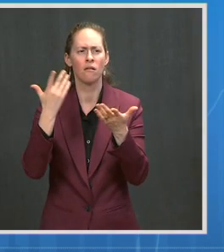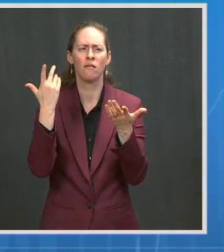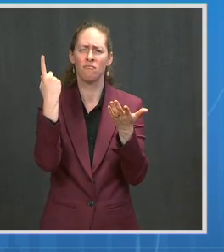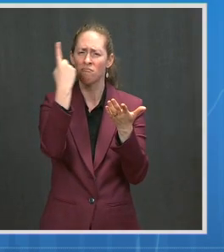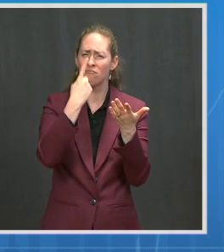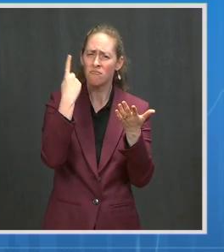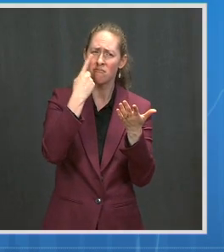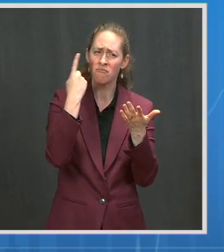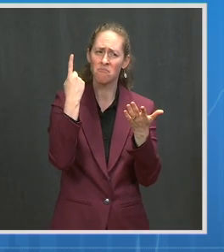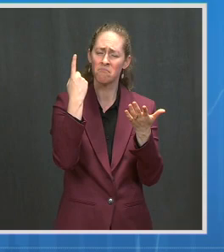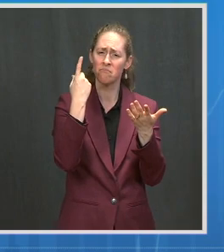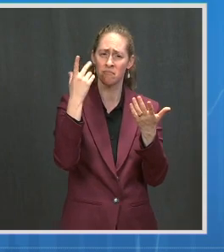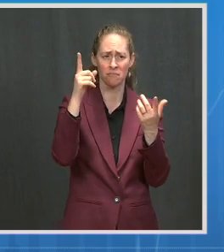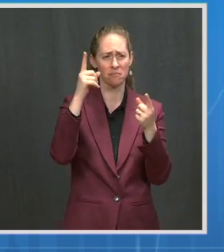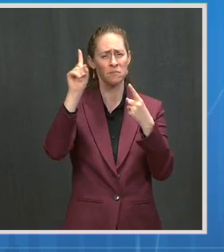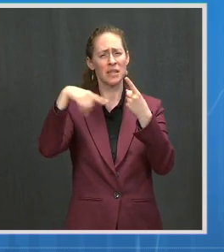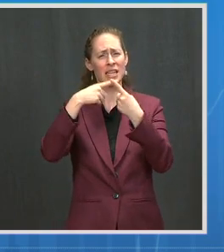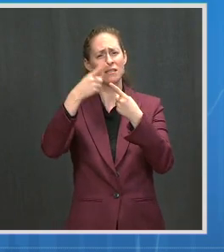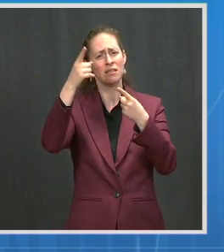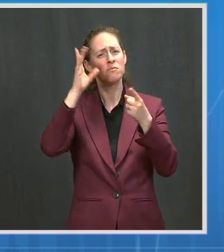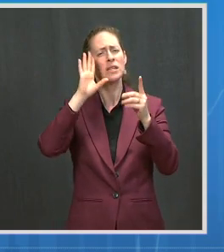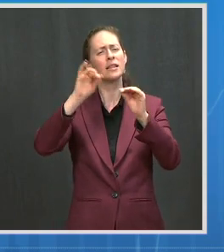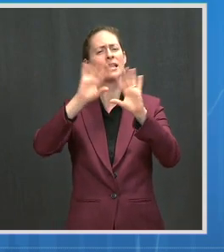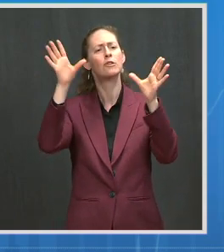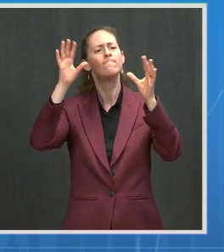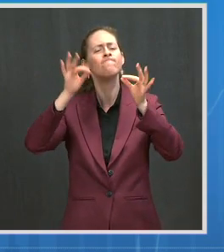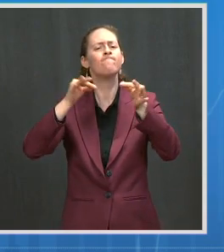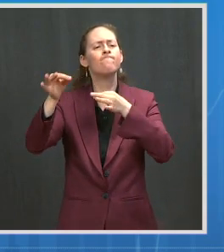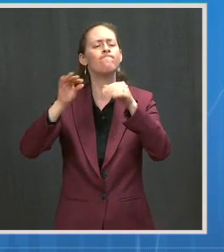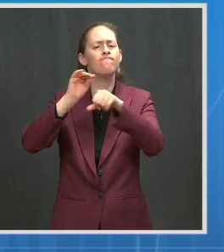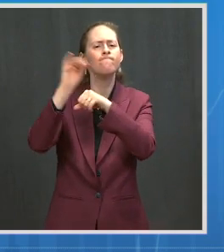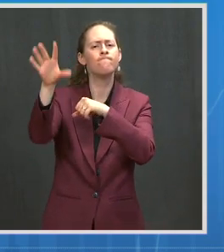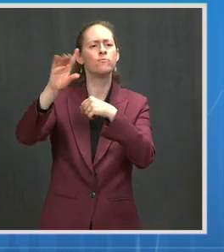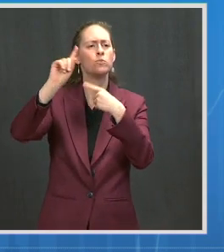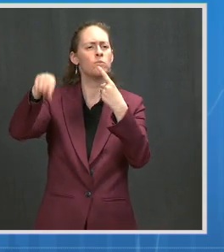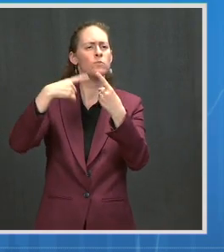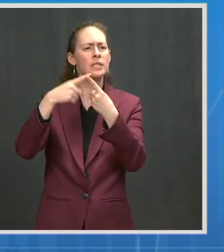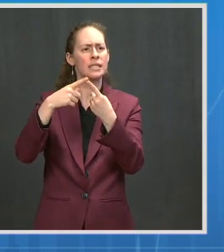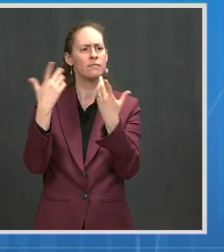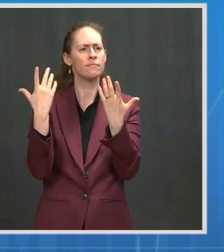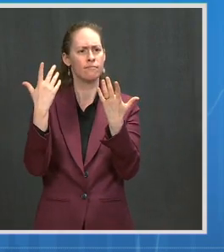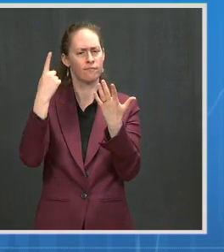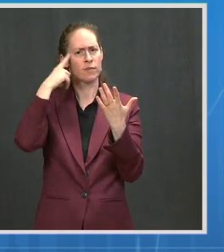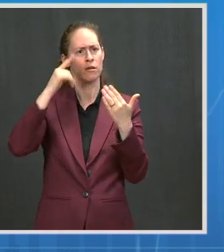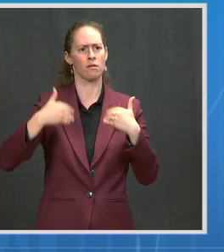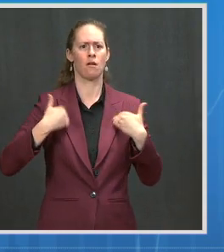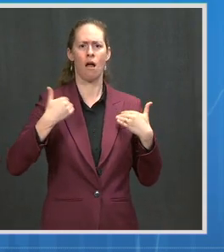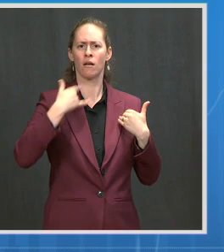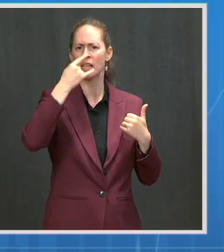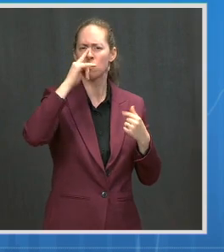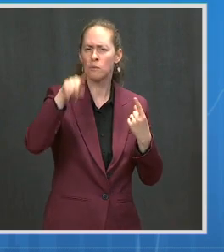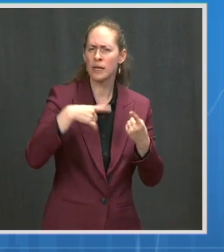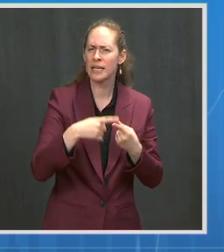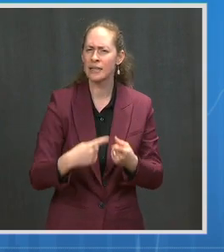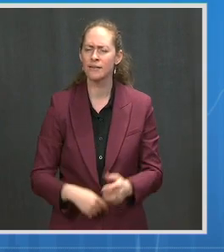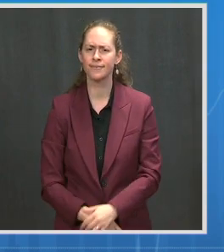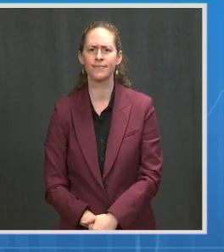Dr. Walensky: Thank you for that question. Yes, of course, we have thousands of pages of guidance related to all sorts of sectors --